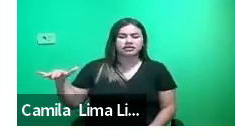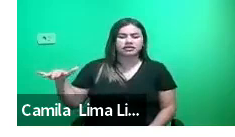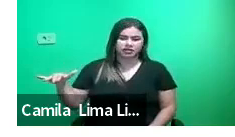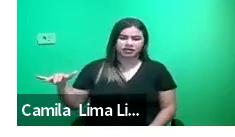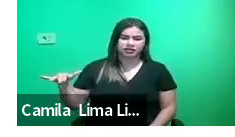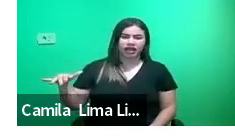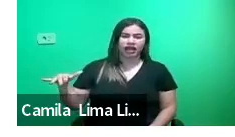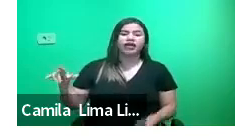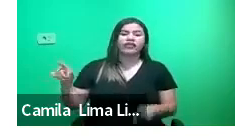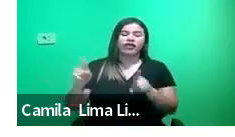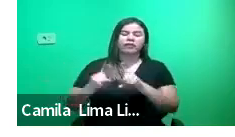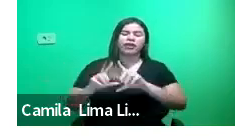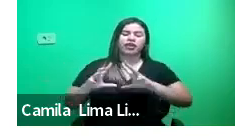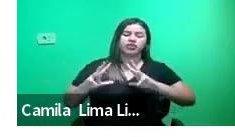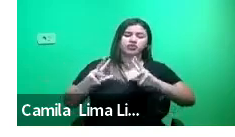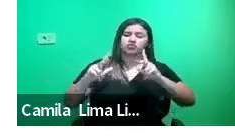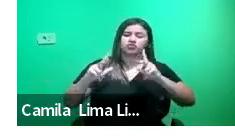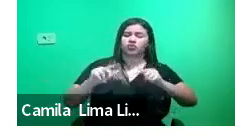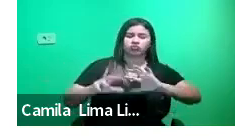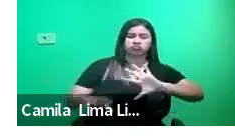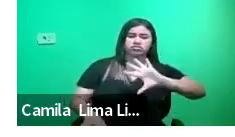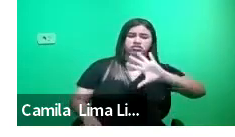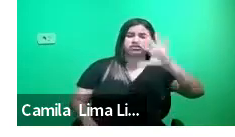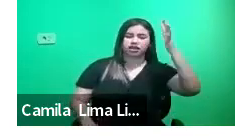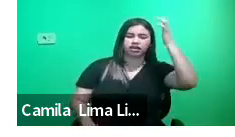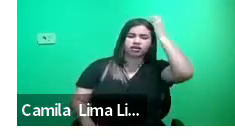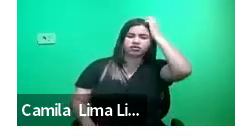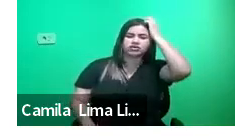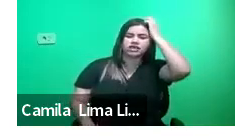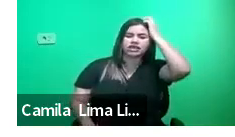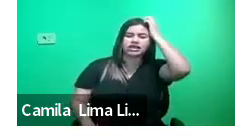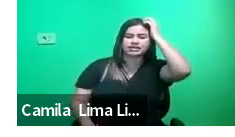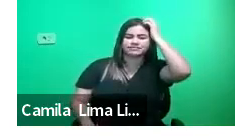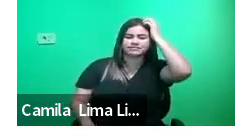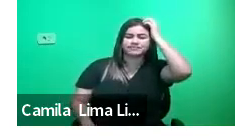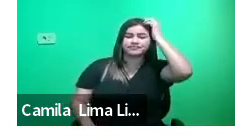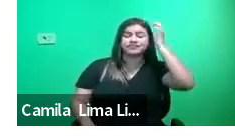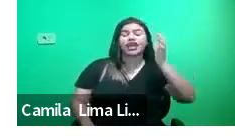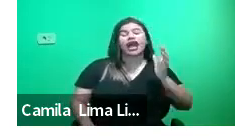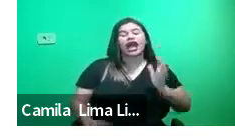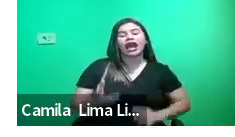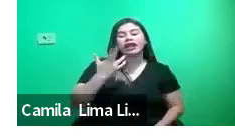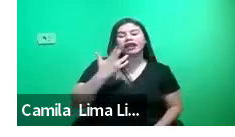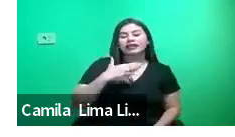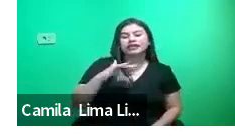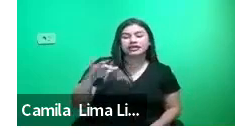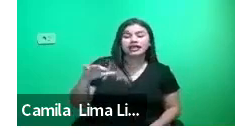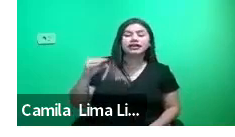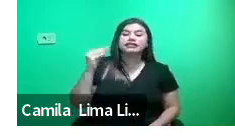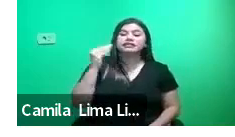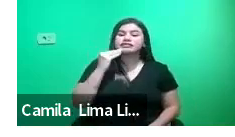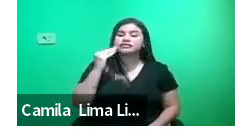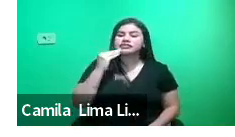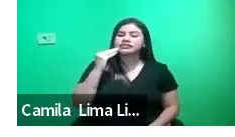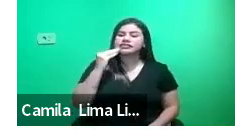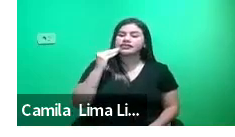a direction Yeah, put that that's kind of the that's kind of the big question is it How does is it How does the child